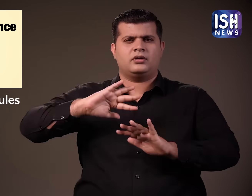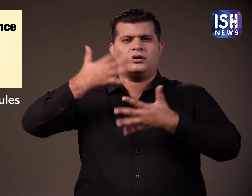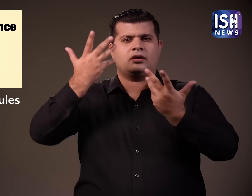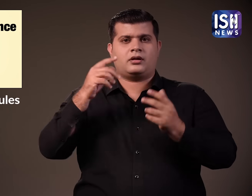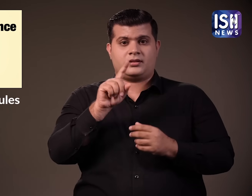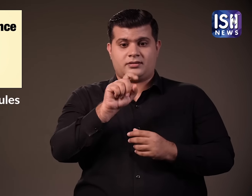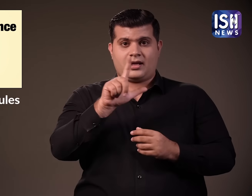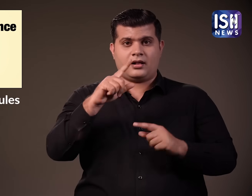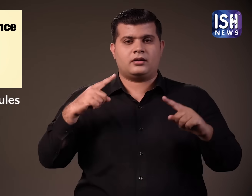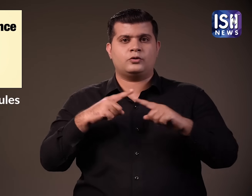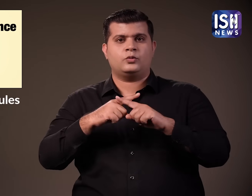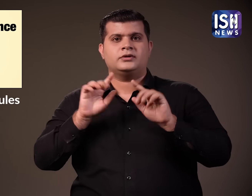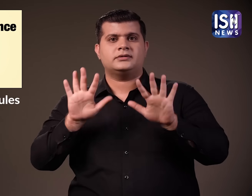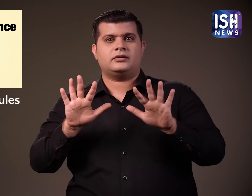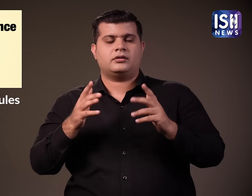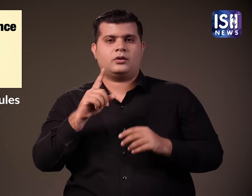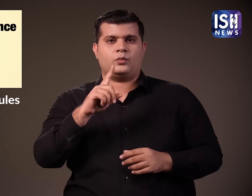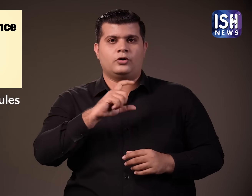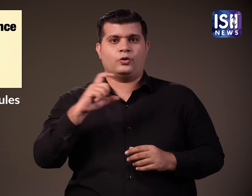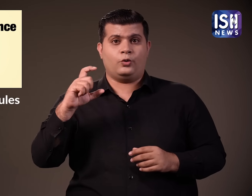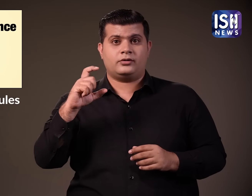10 times of ₹10 lakh is ₹1 crore.